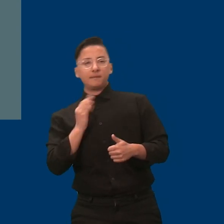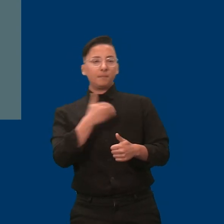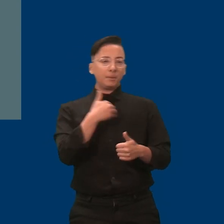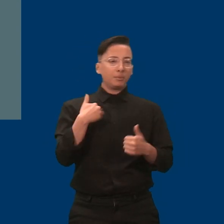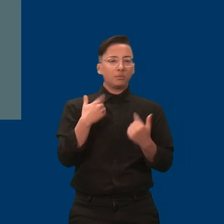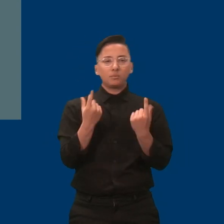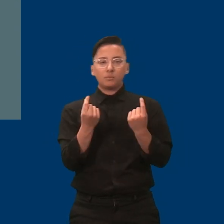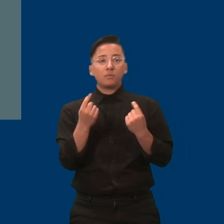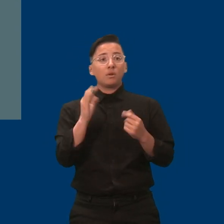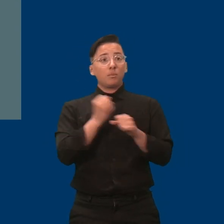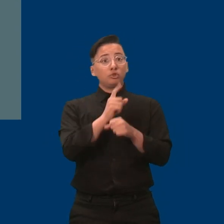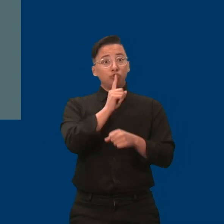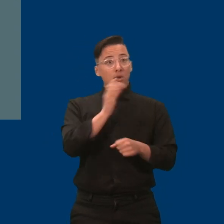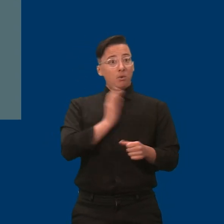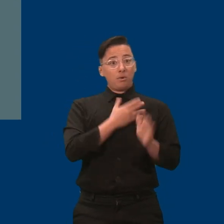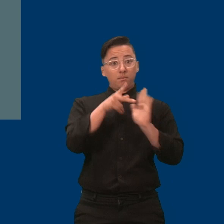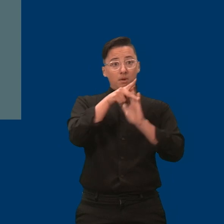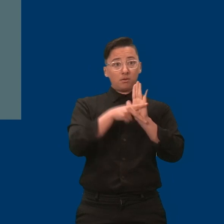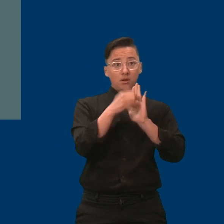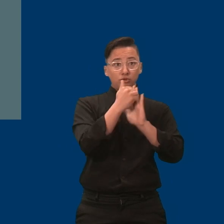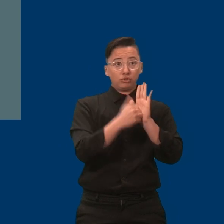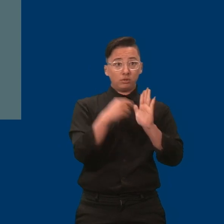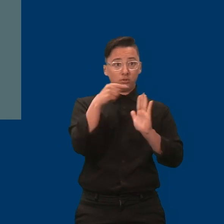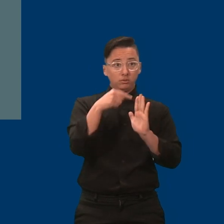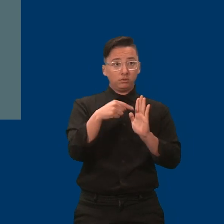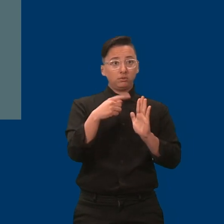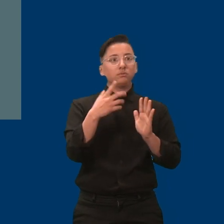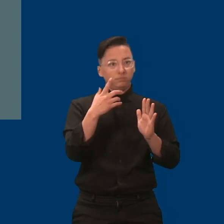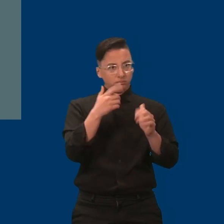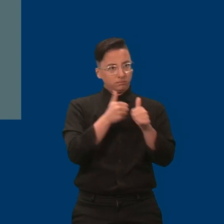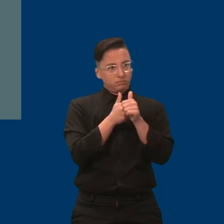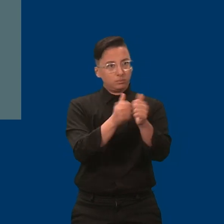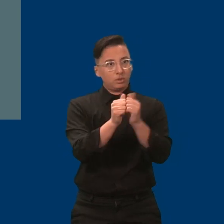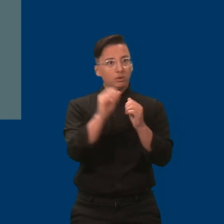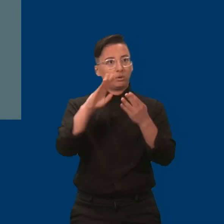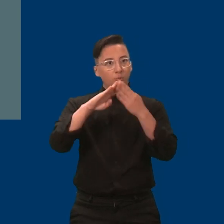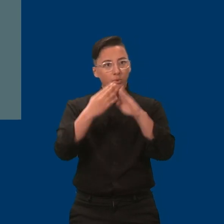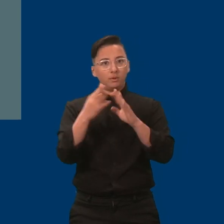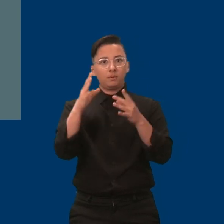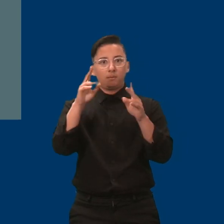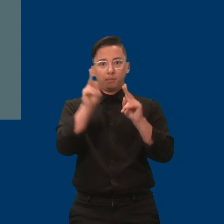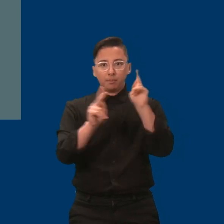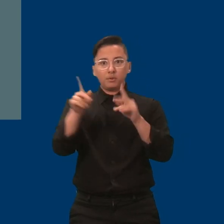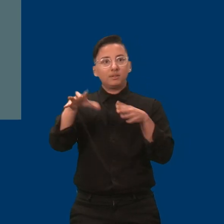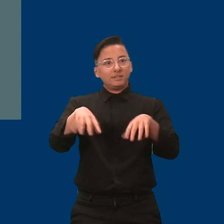is truly driven by the people. We conducted an accessible online survey that